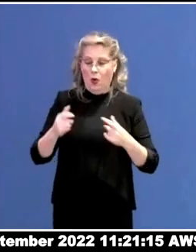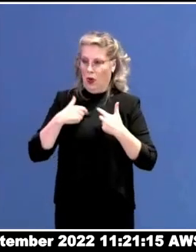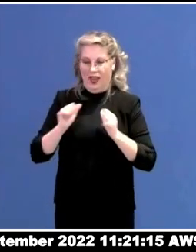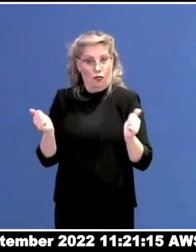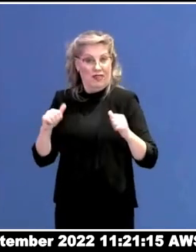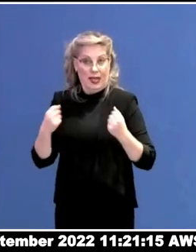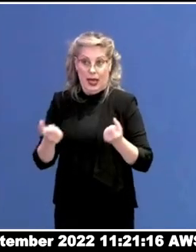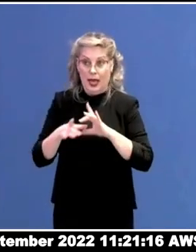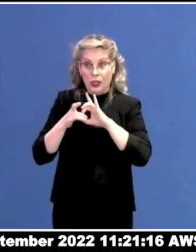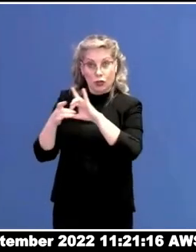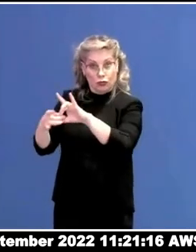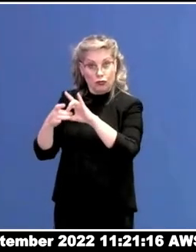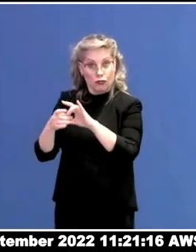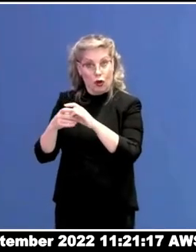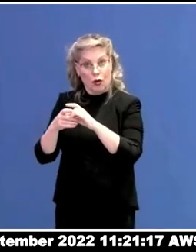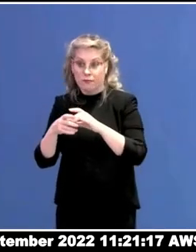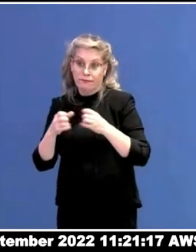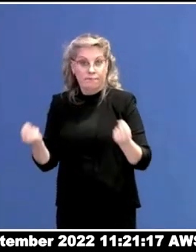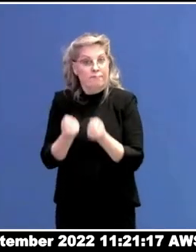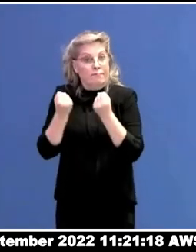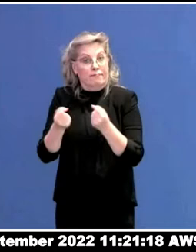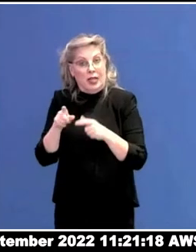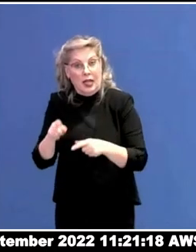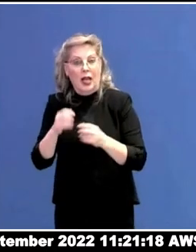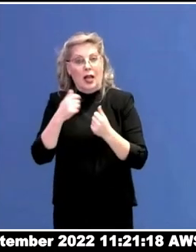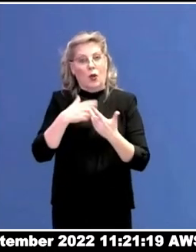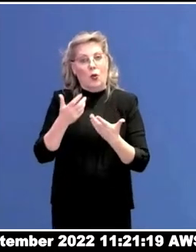credibility, the reputation to help and support families.